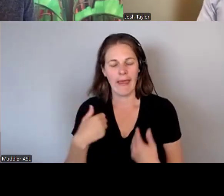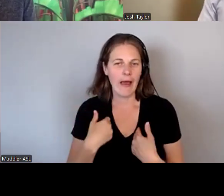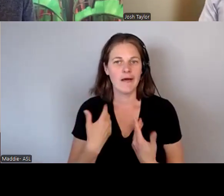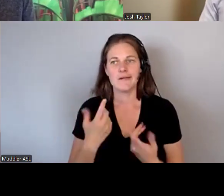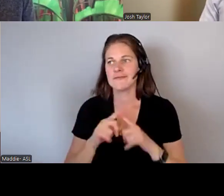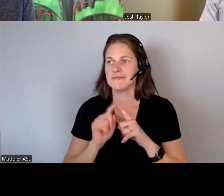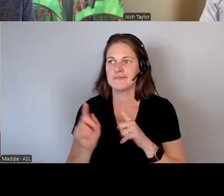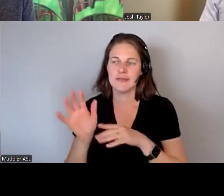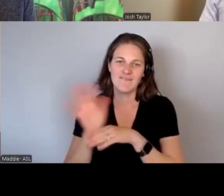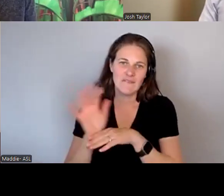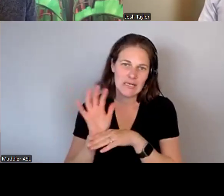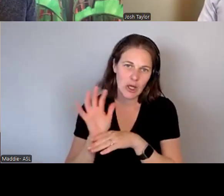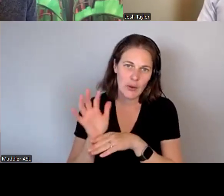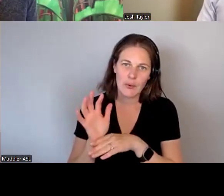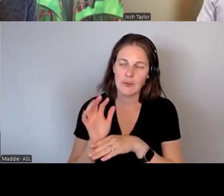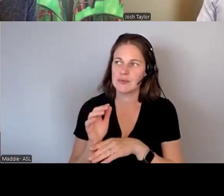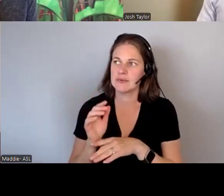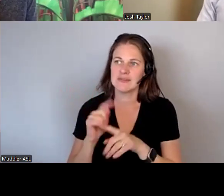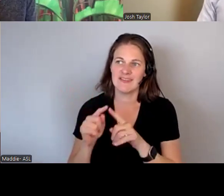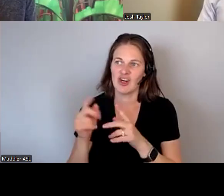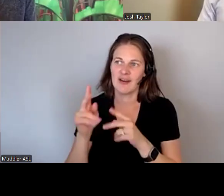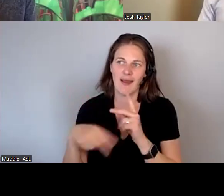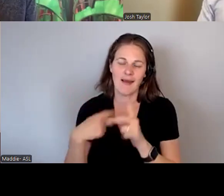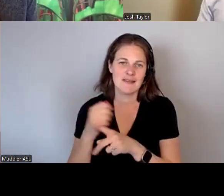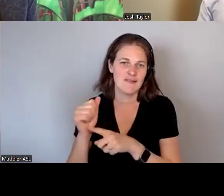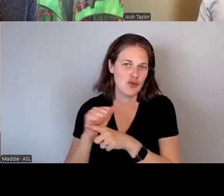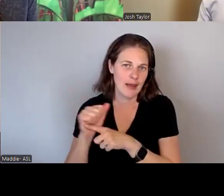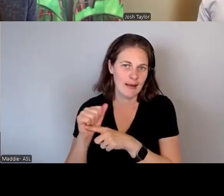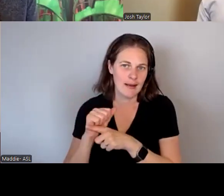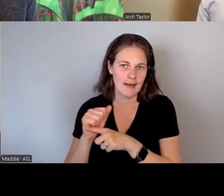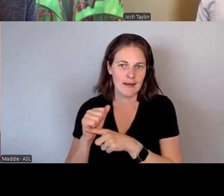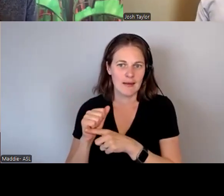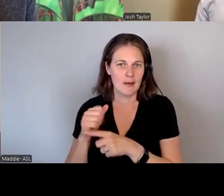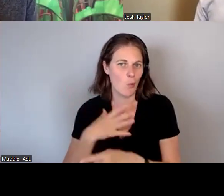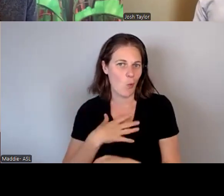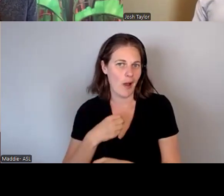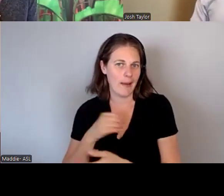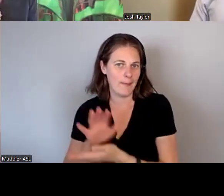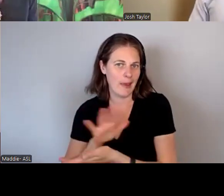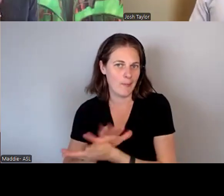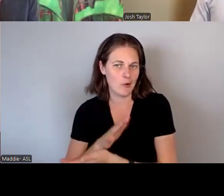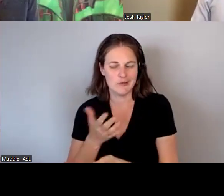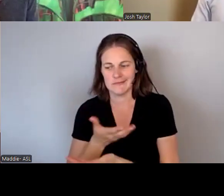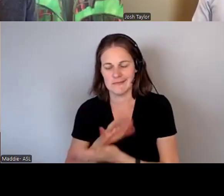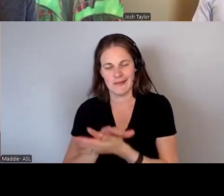and, you know, different kinds of training and white papers and all kinds of things like that. It's really quite interesting.